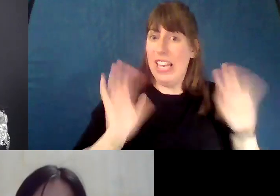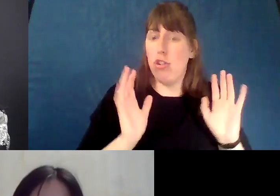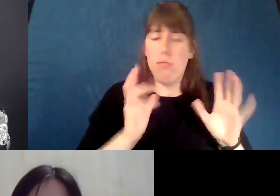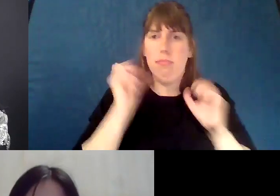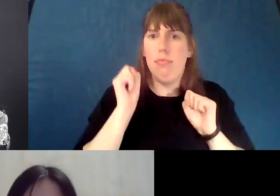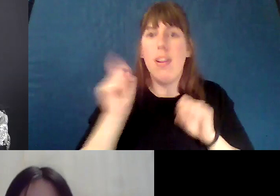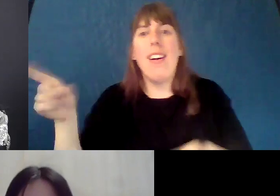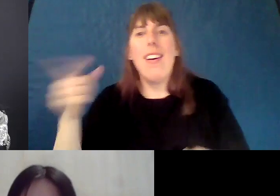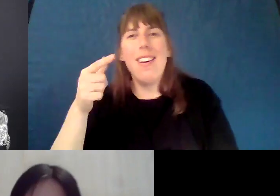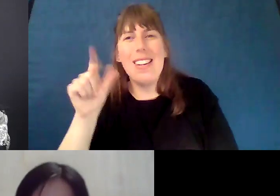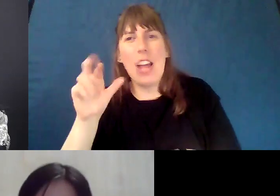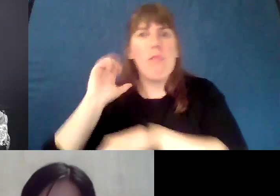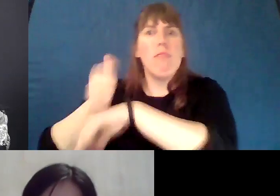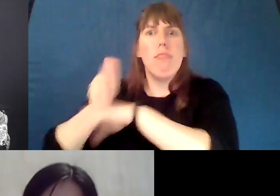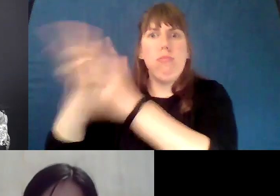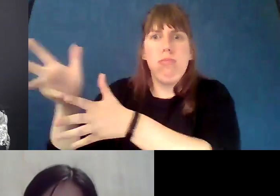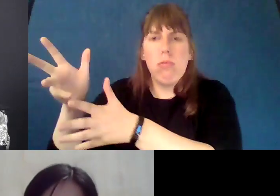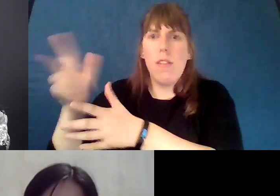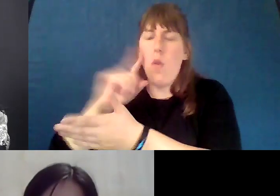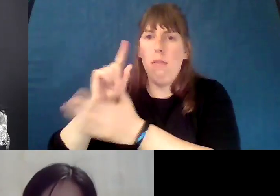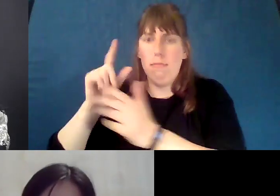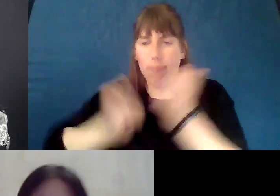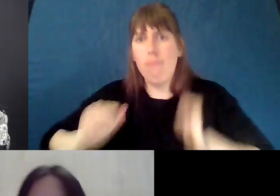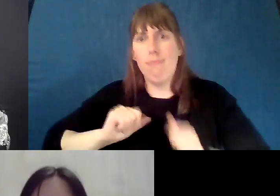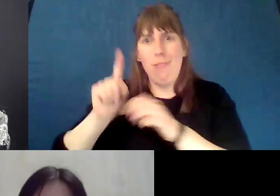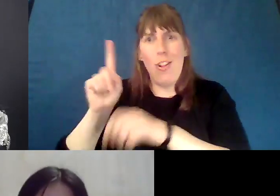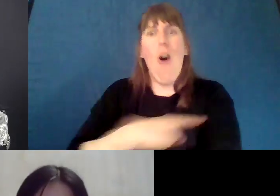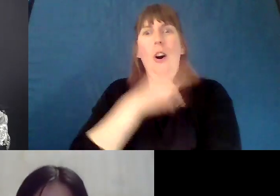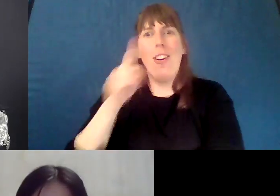this process, definitely, maybe in 10 years this process will feel fleeting, but